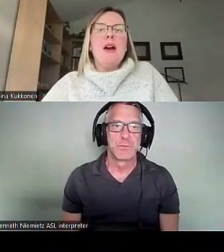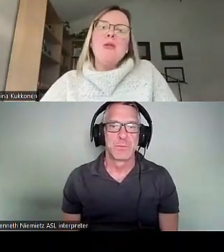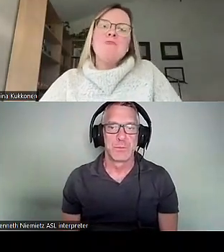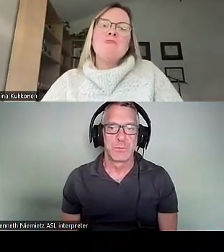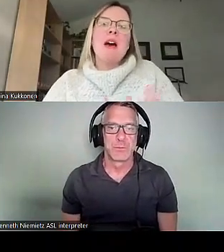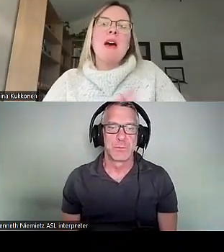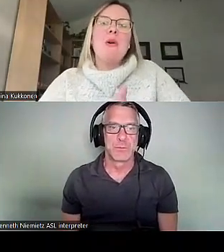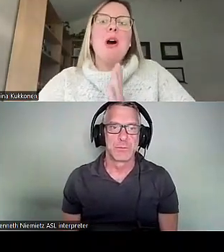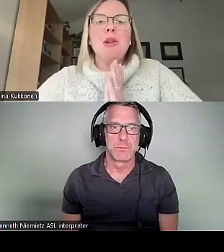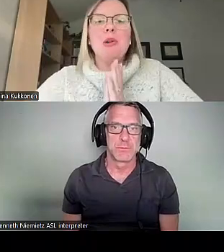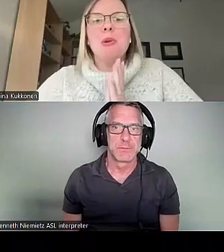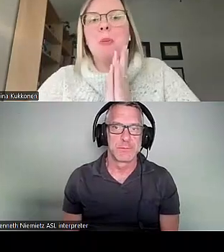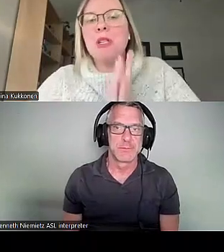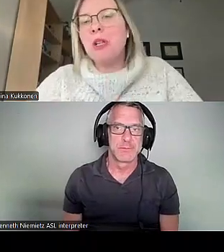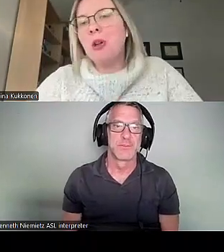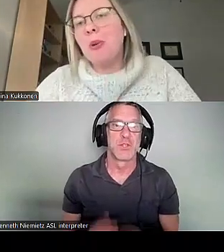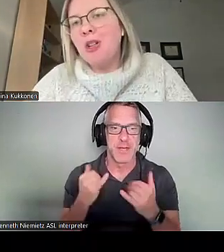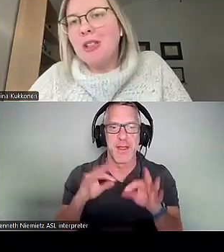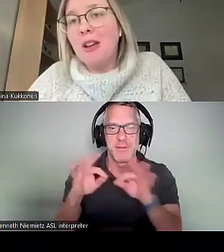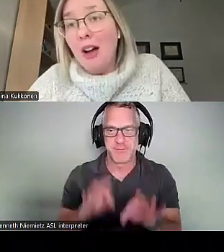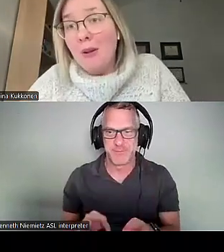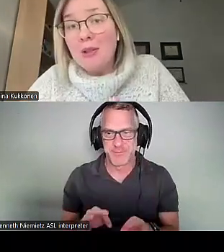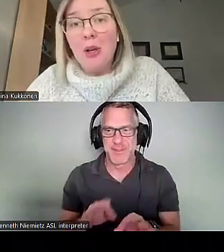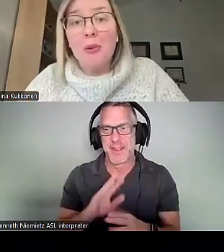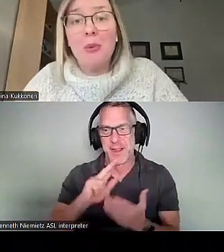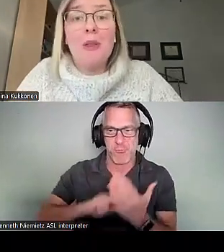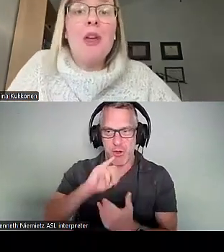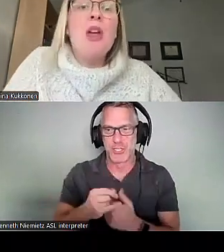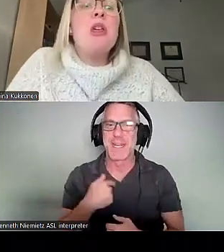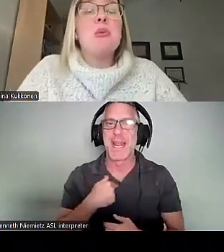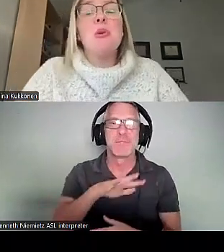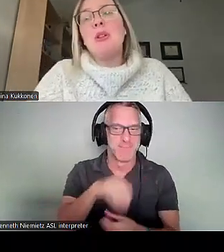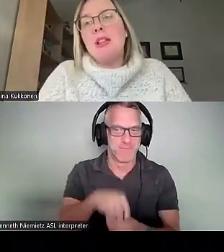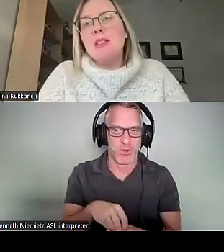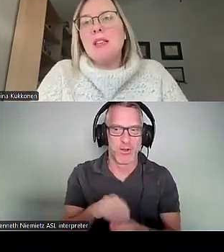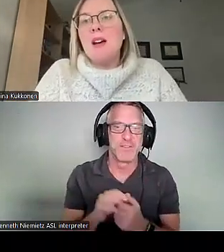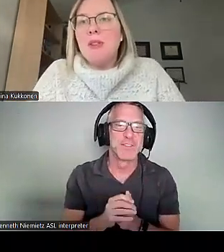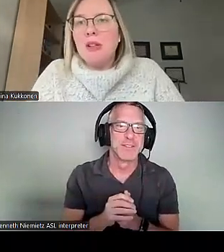Now I'll walk you through a particular project that I was involved with through the lens of this